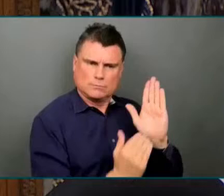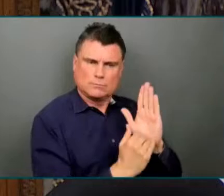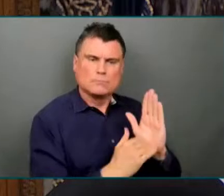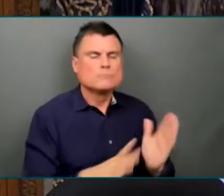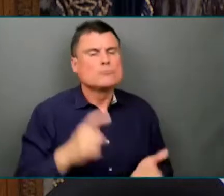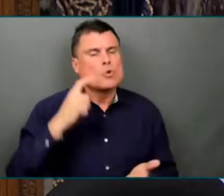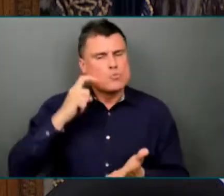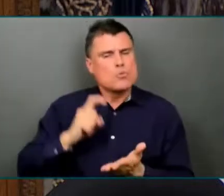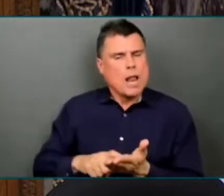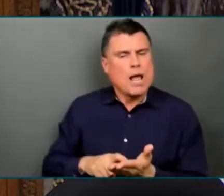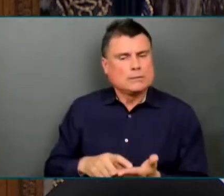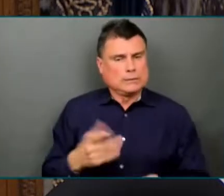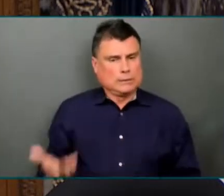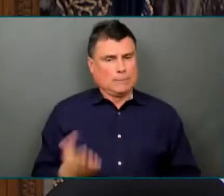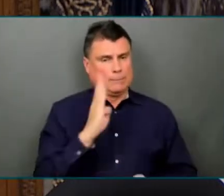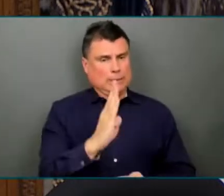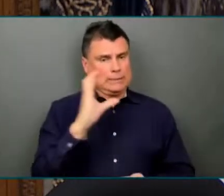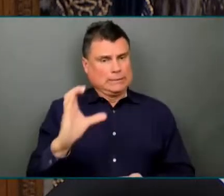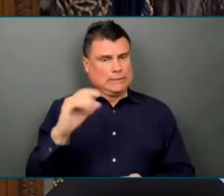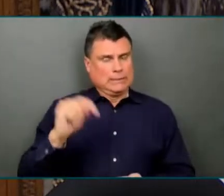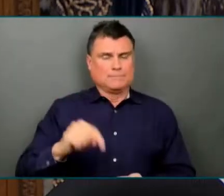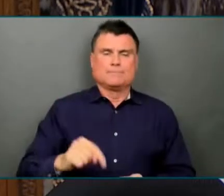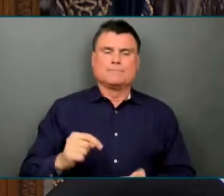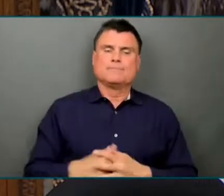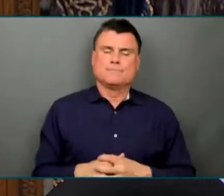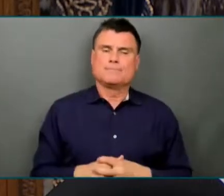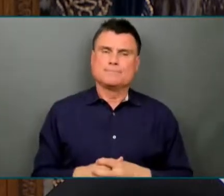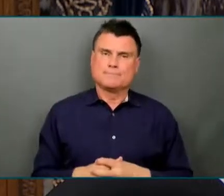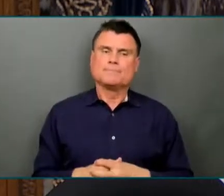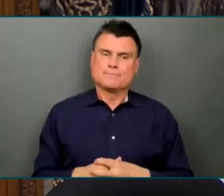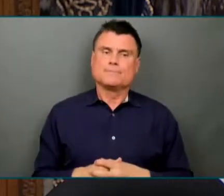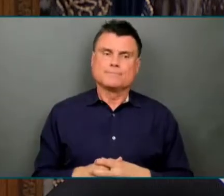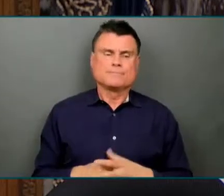and it’s important to recognize where the barriers we face today originated from.